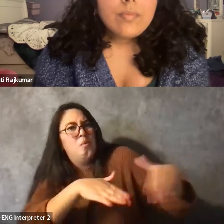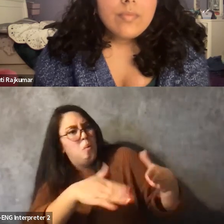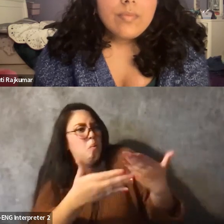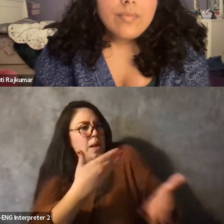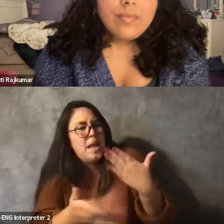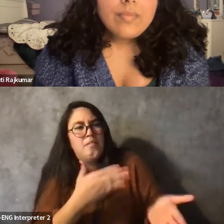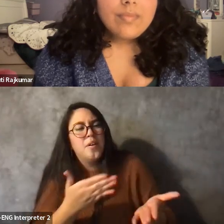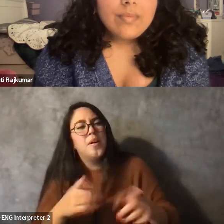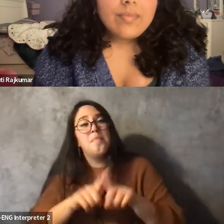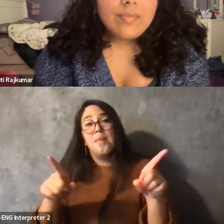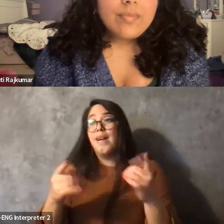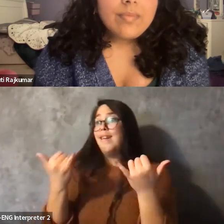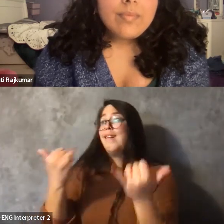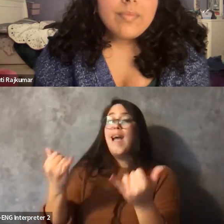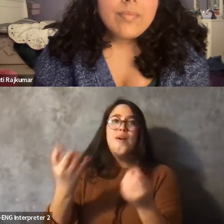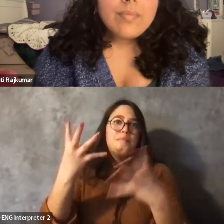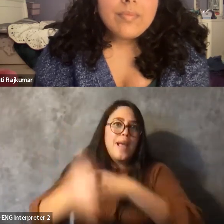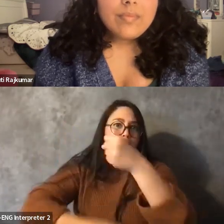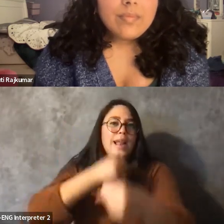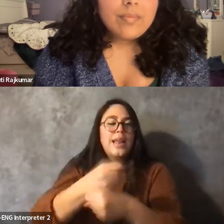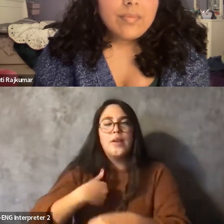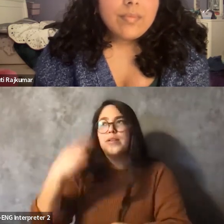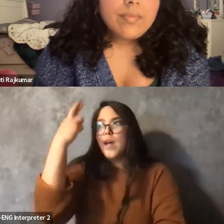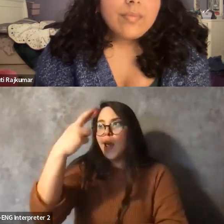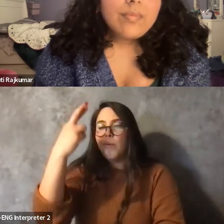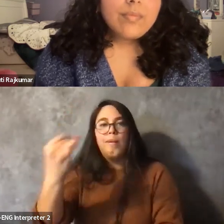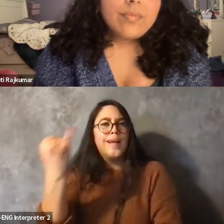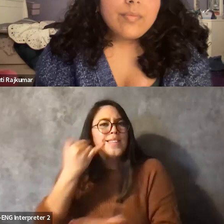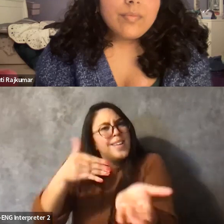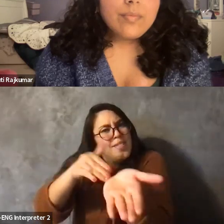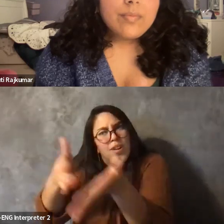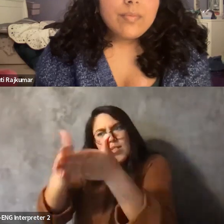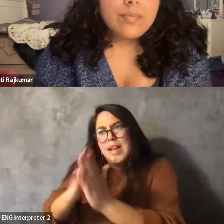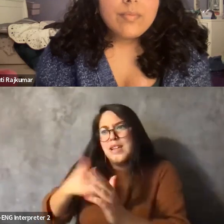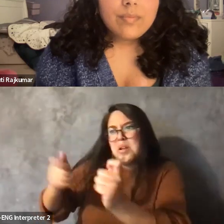With that being said, what is both of your relationships like with the medical model